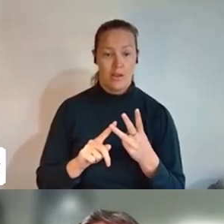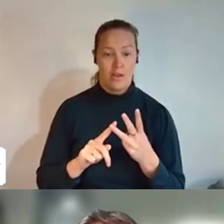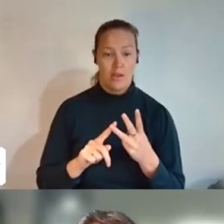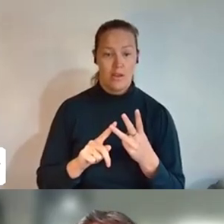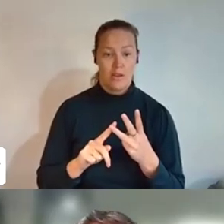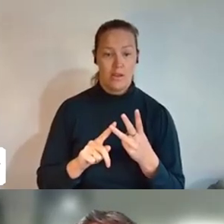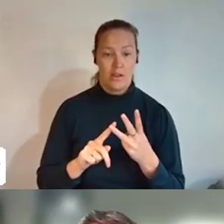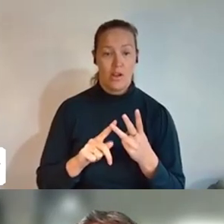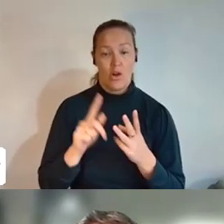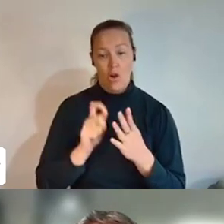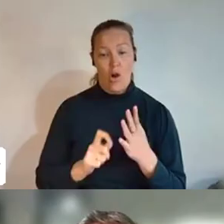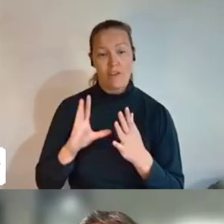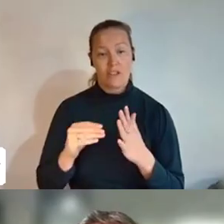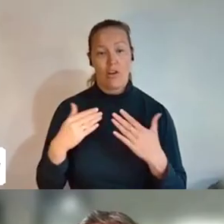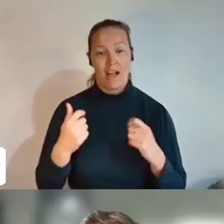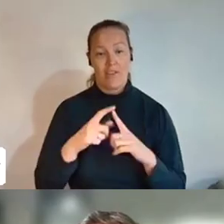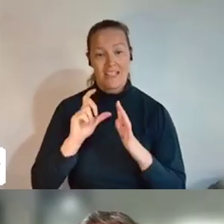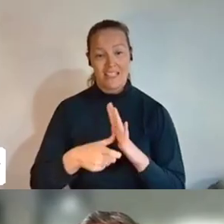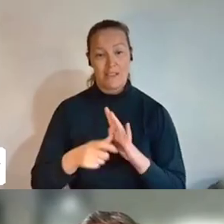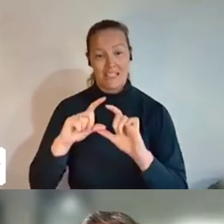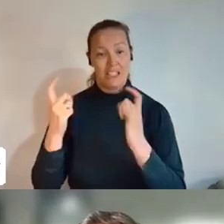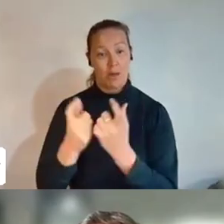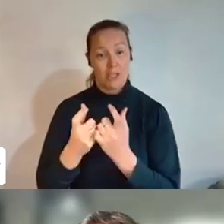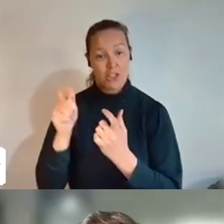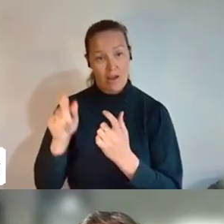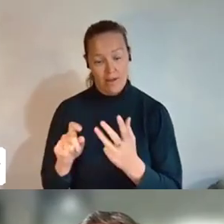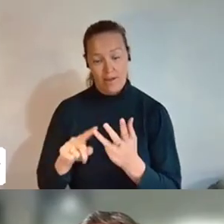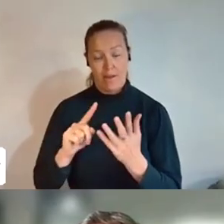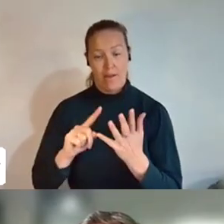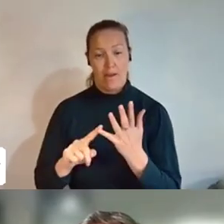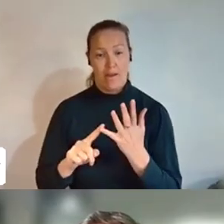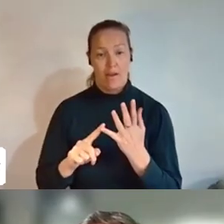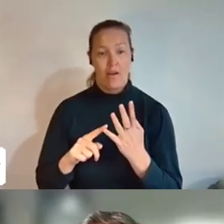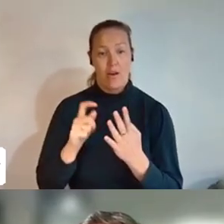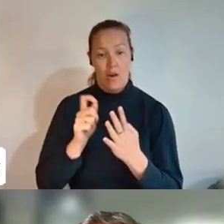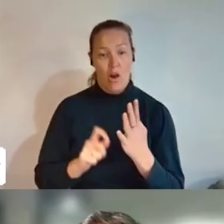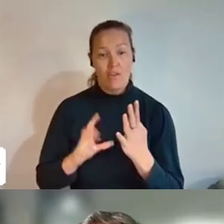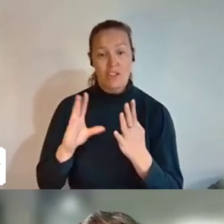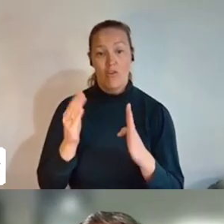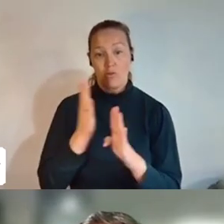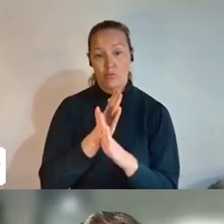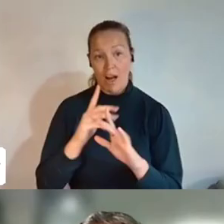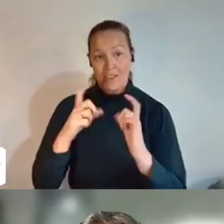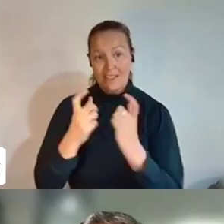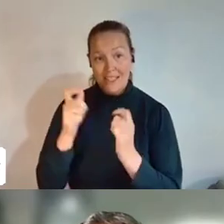Health and Disability Commissioner, we have the office of the Privacy Commissioner,